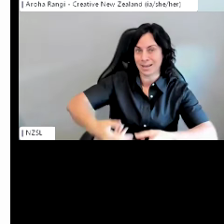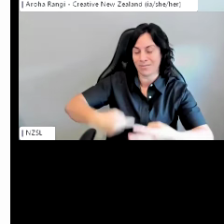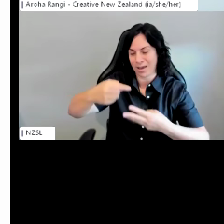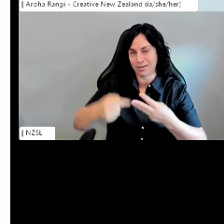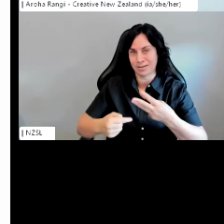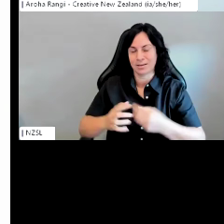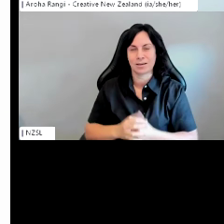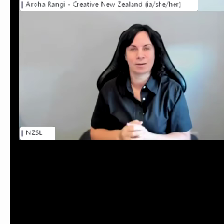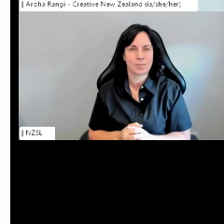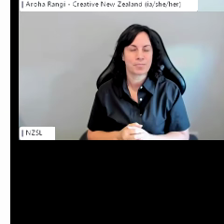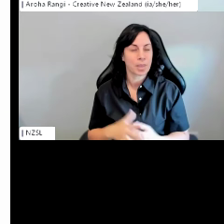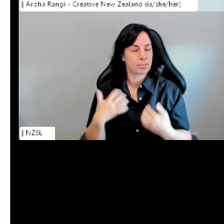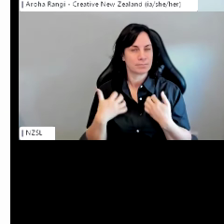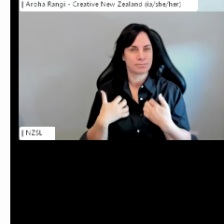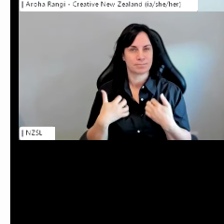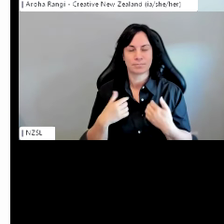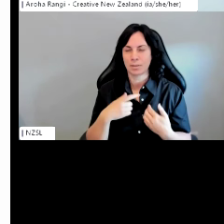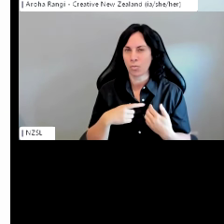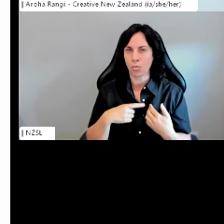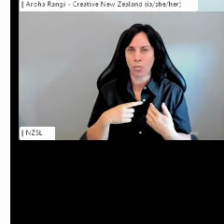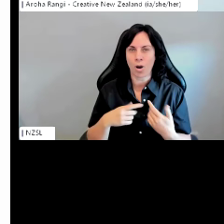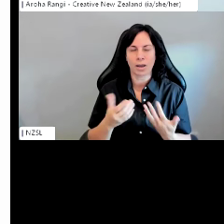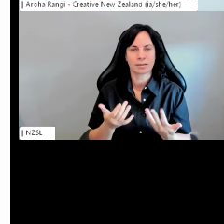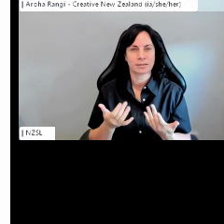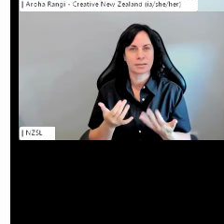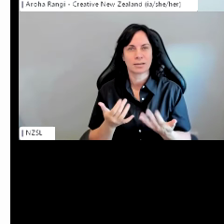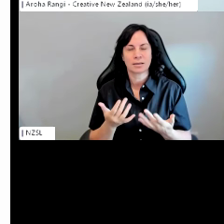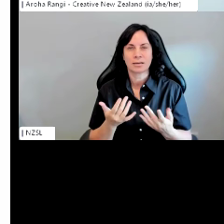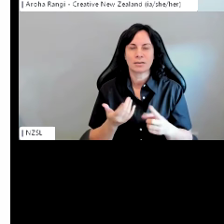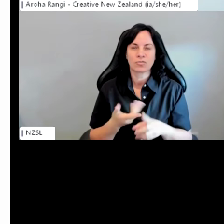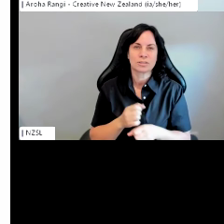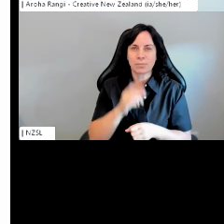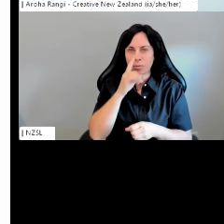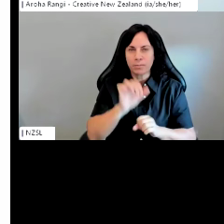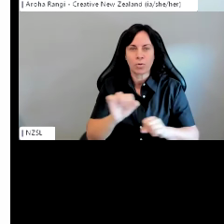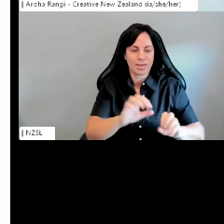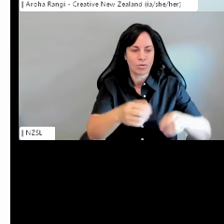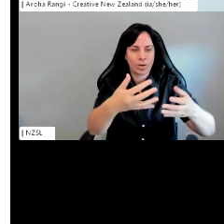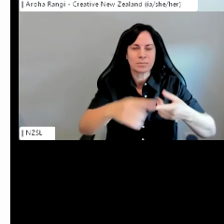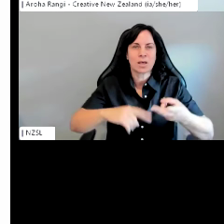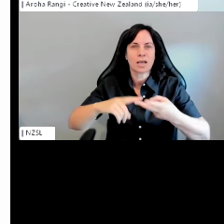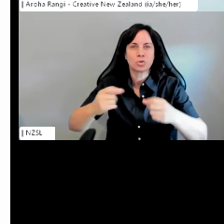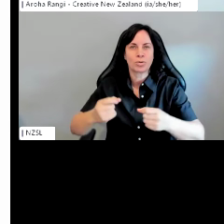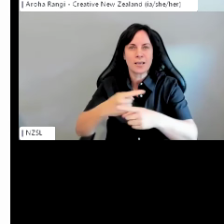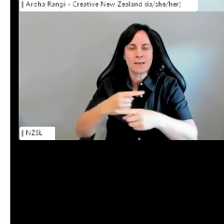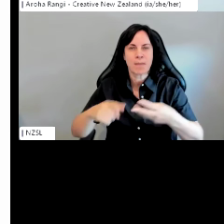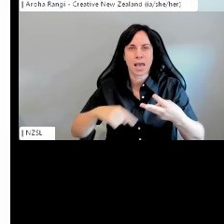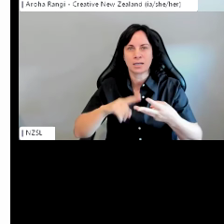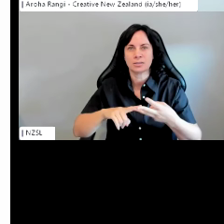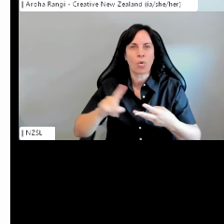testing out people's um websites and people's emails and people's uh printed information about